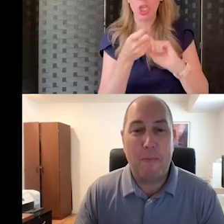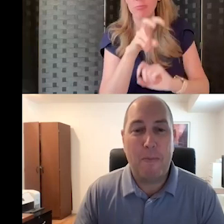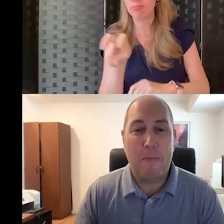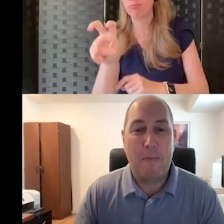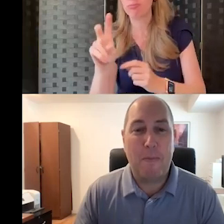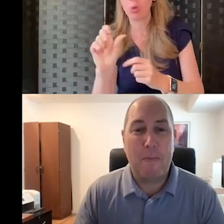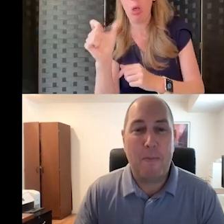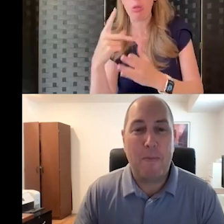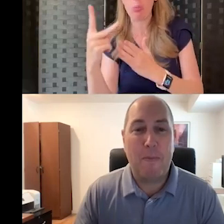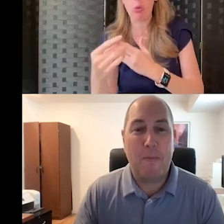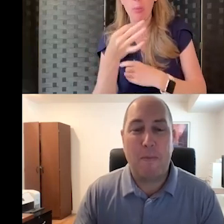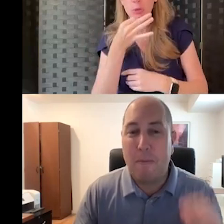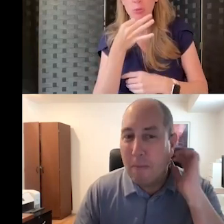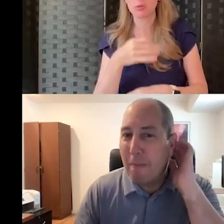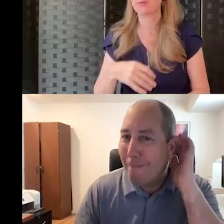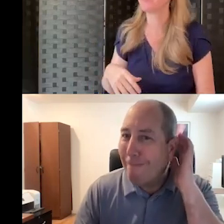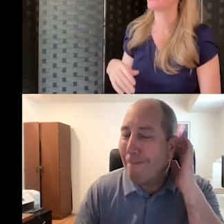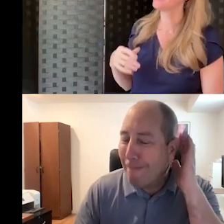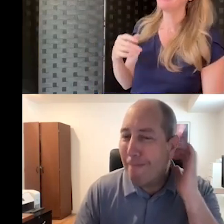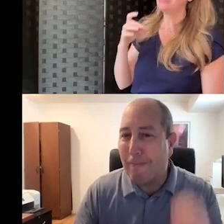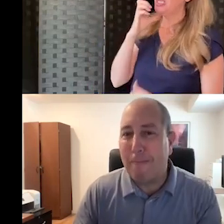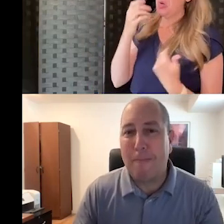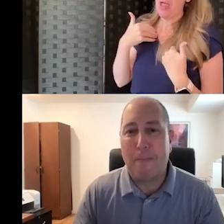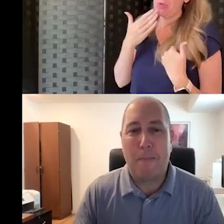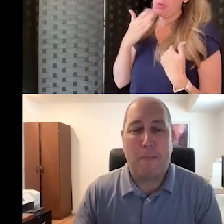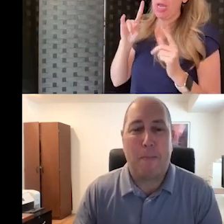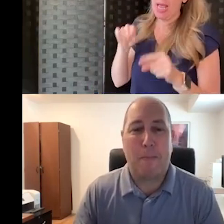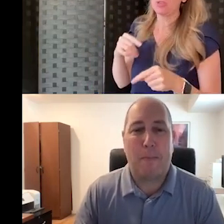Adrian: Yeah, I don't really have a good answer for that. I have some experience with ARIA grid.